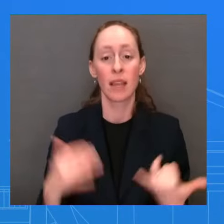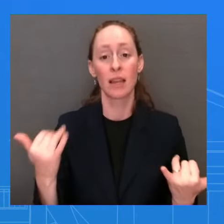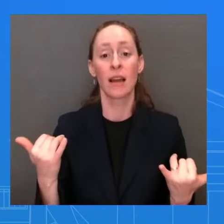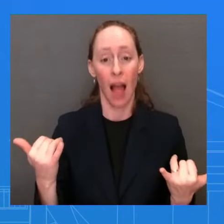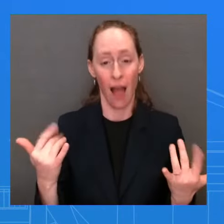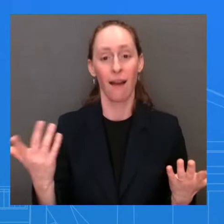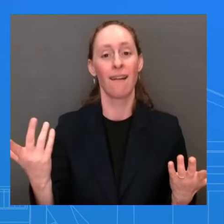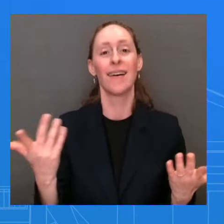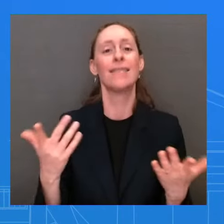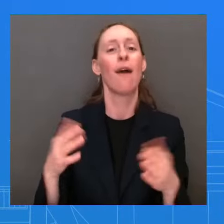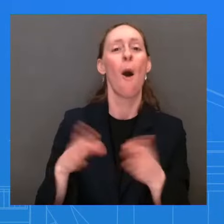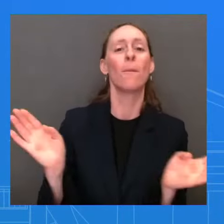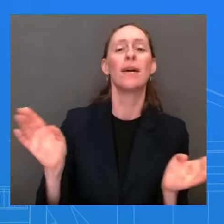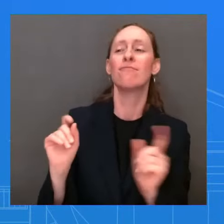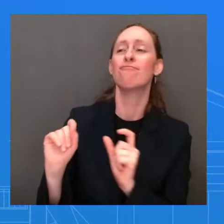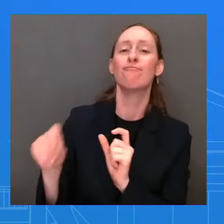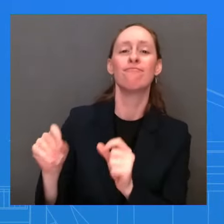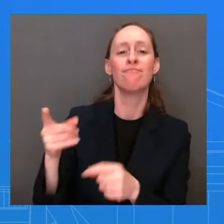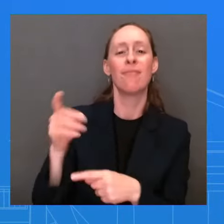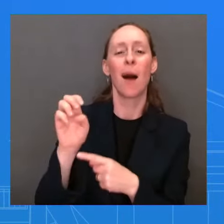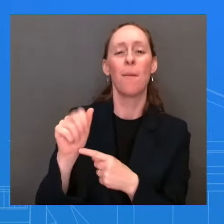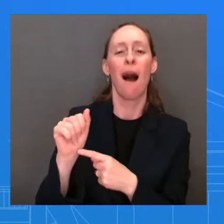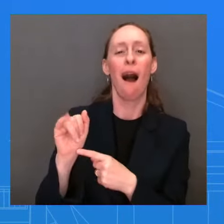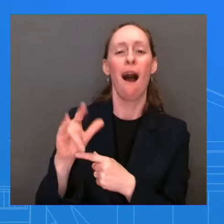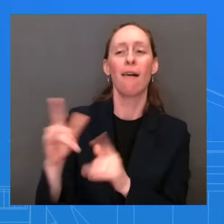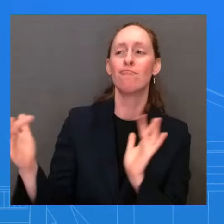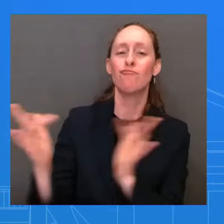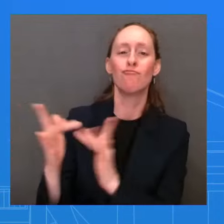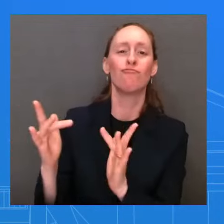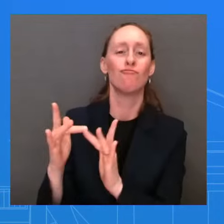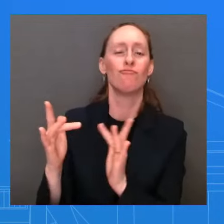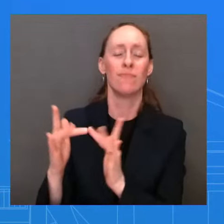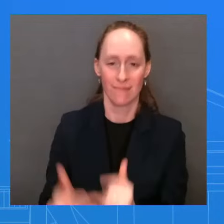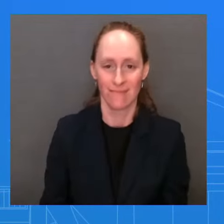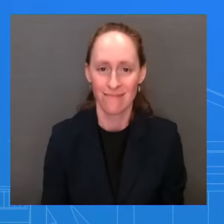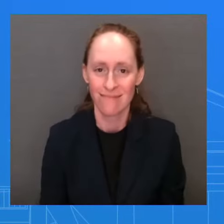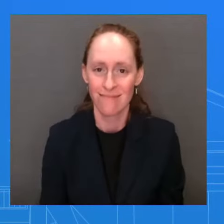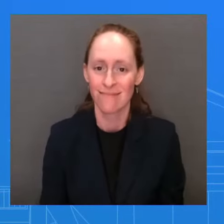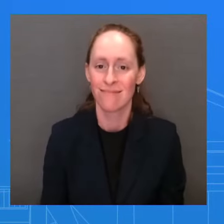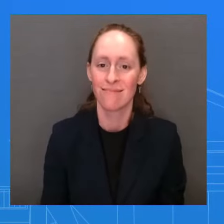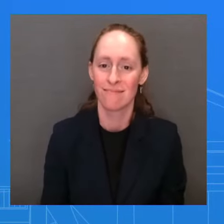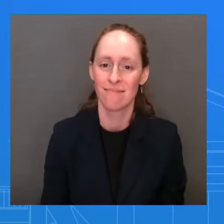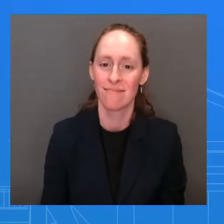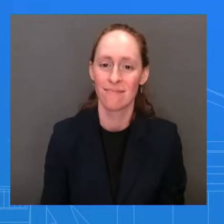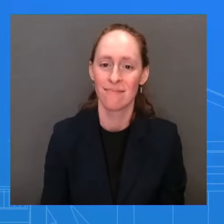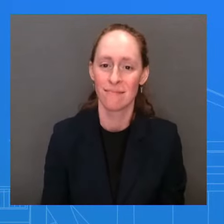that's connected with the campaign. But again, that's who you should go directly to, as it relates to anything that's related to 2024.